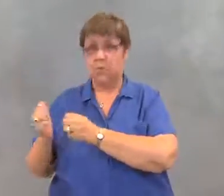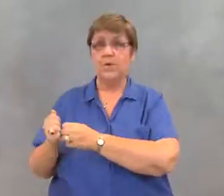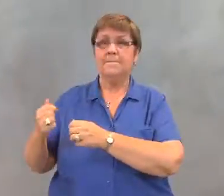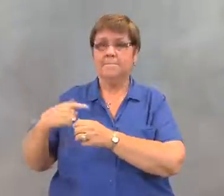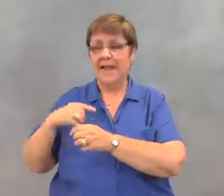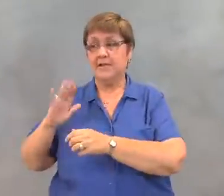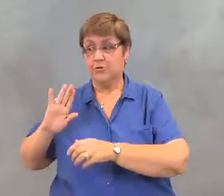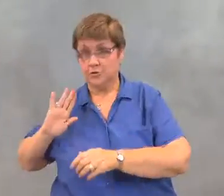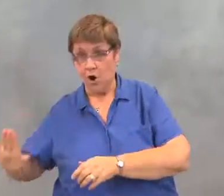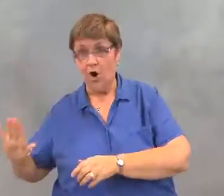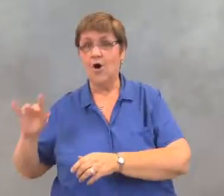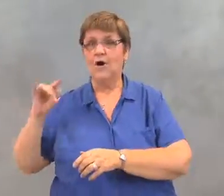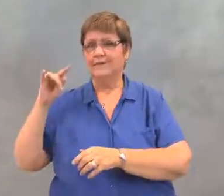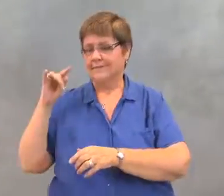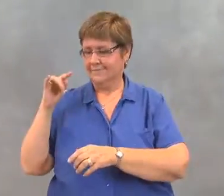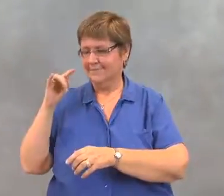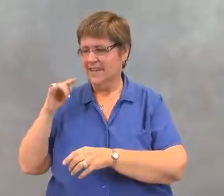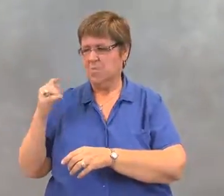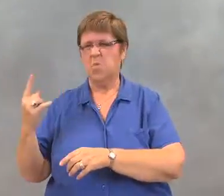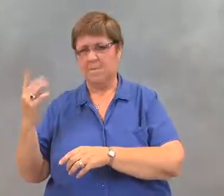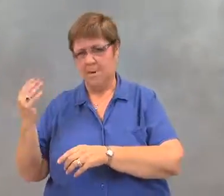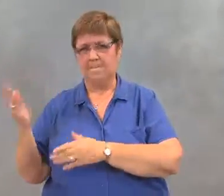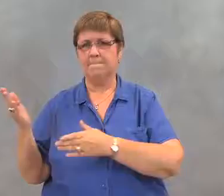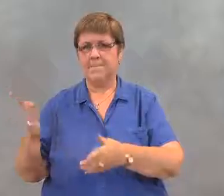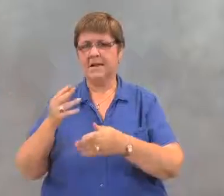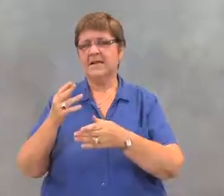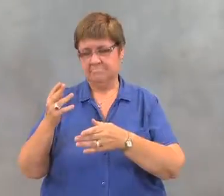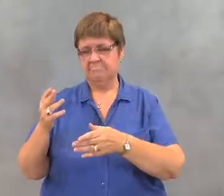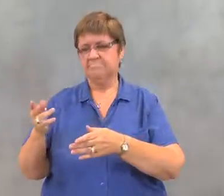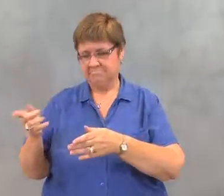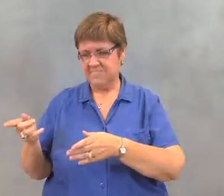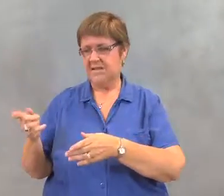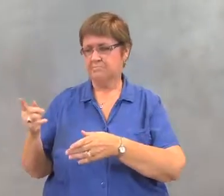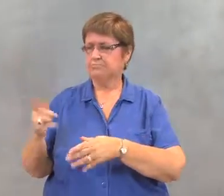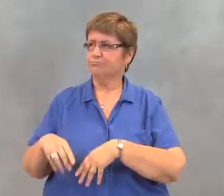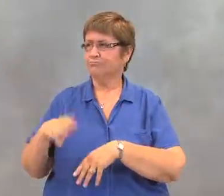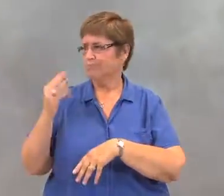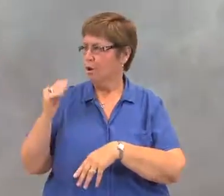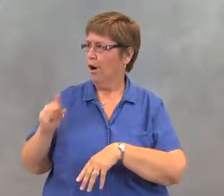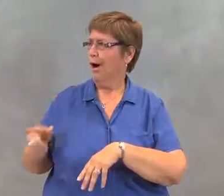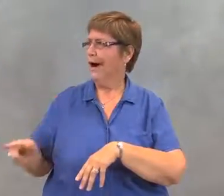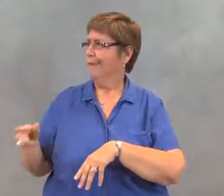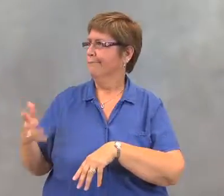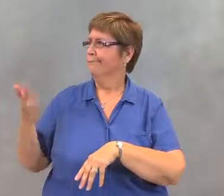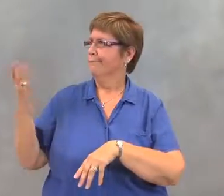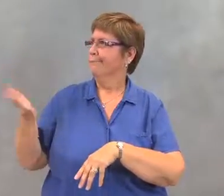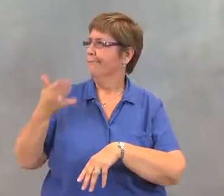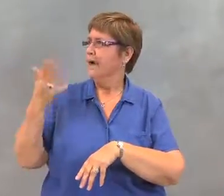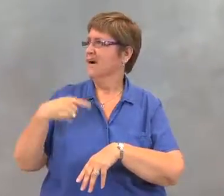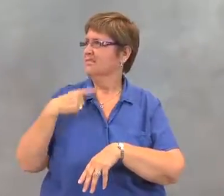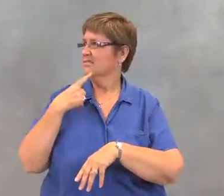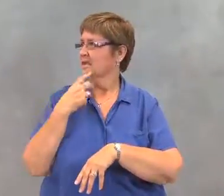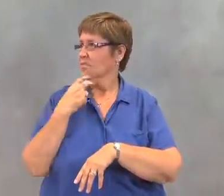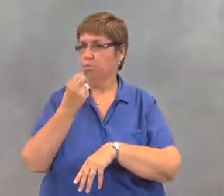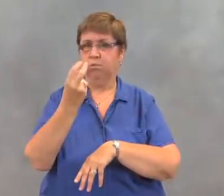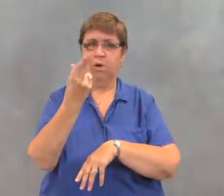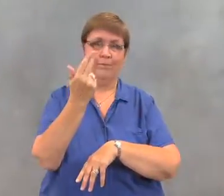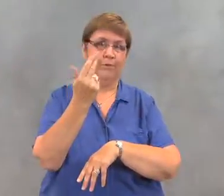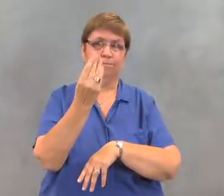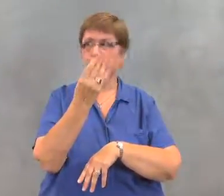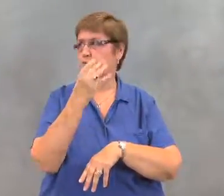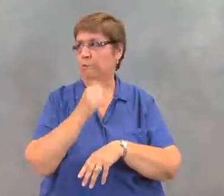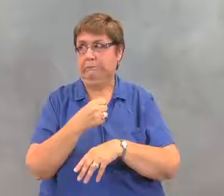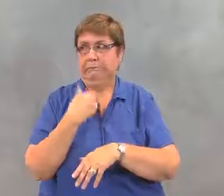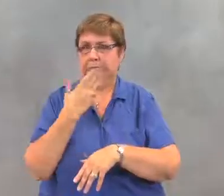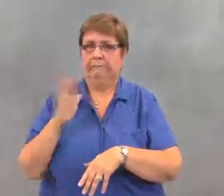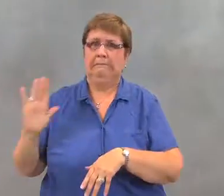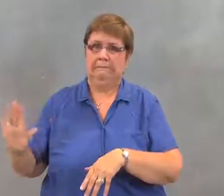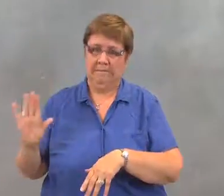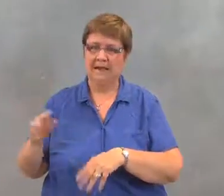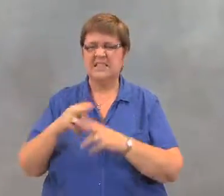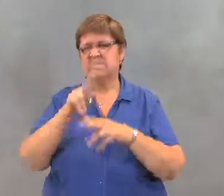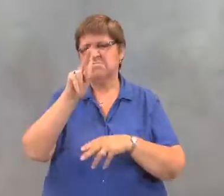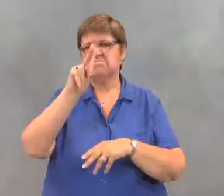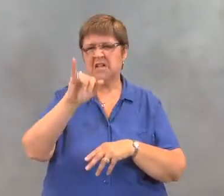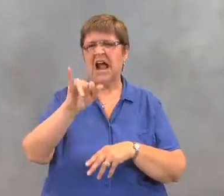and her son, who she had brought along.